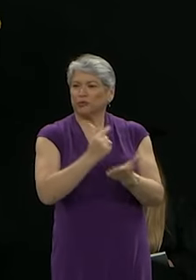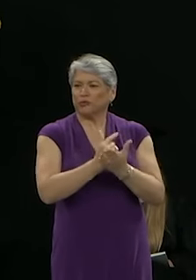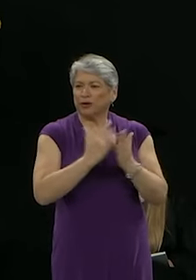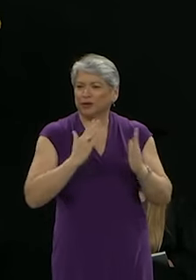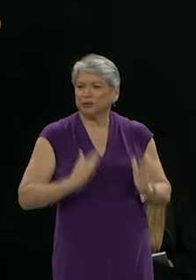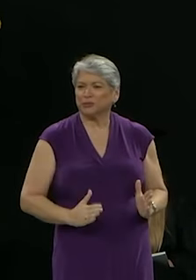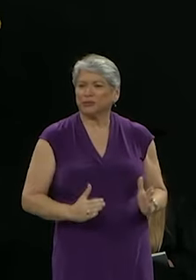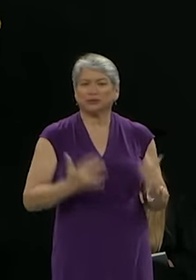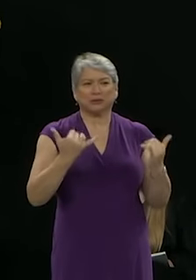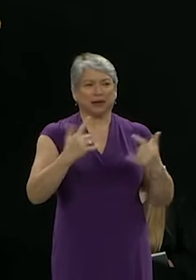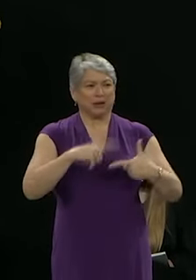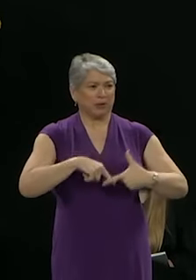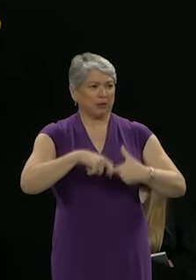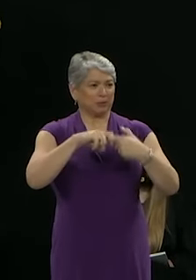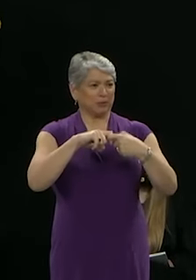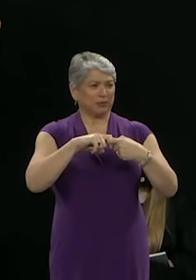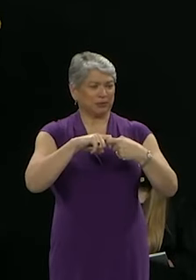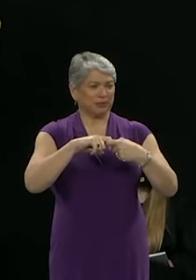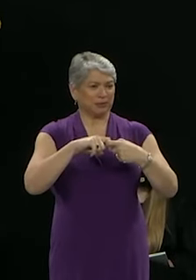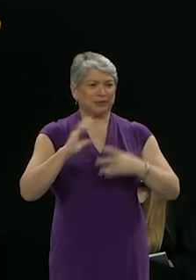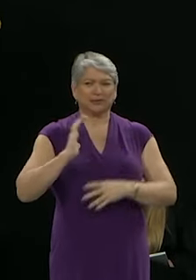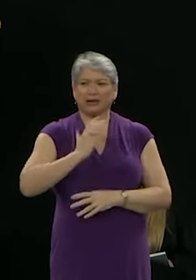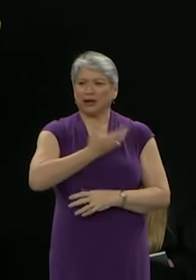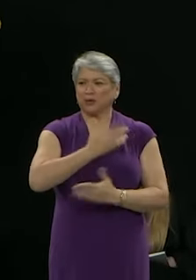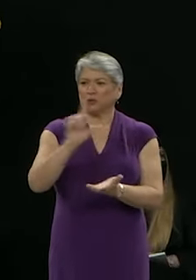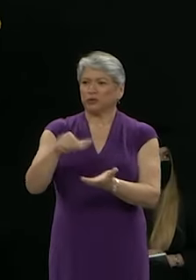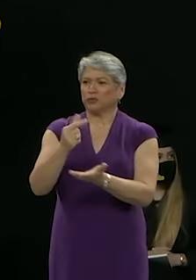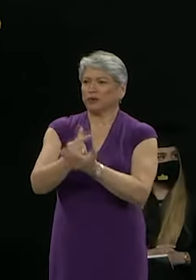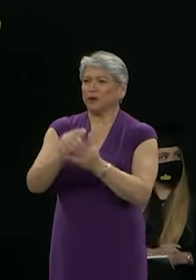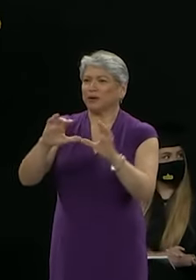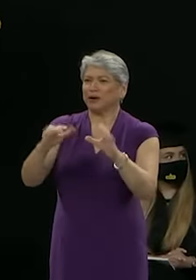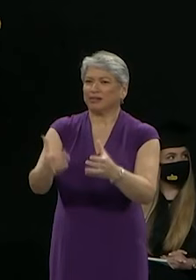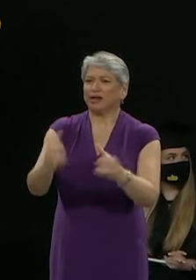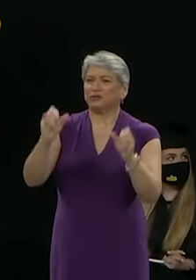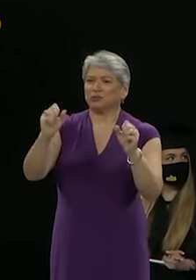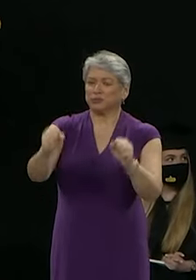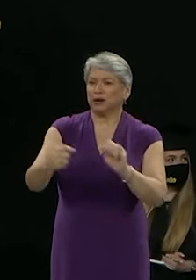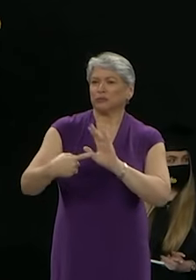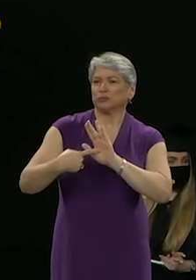And so, I will pause here so that our graduating class might express their deep appreciation